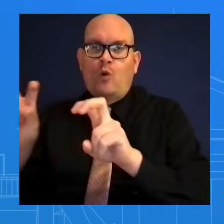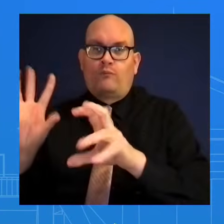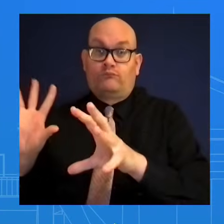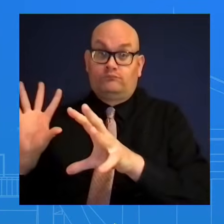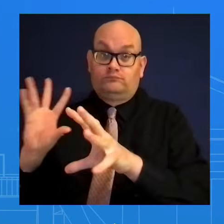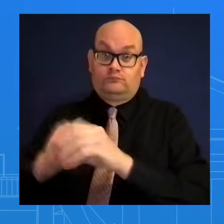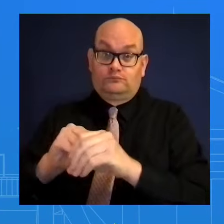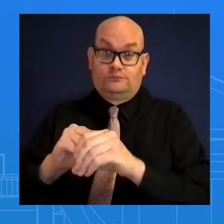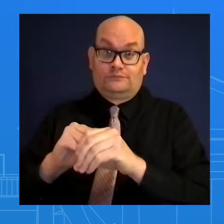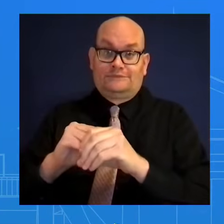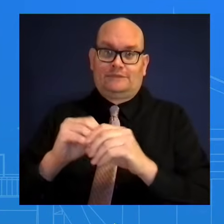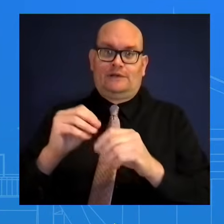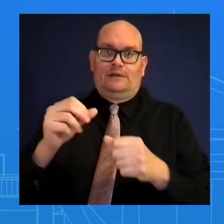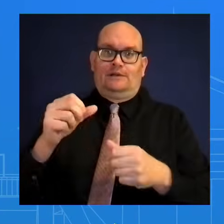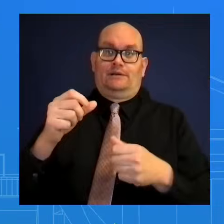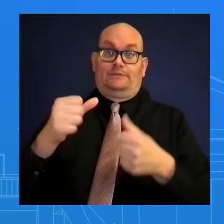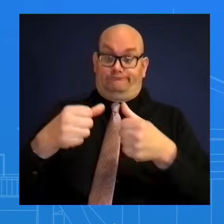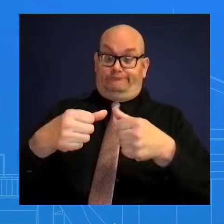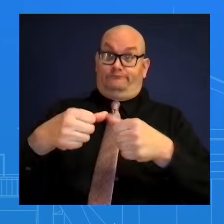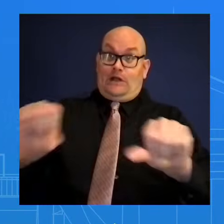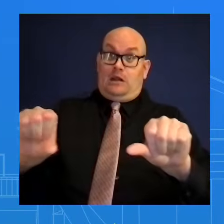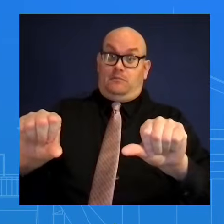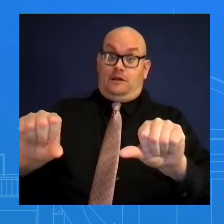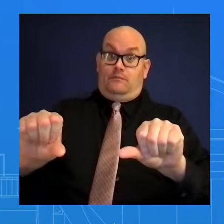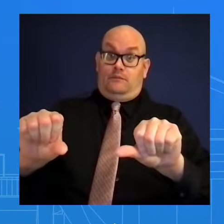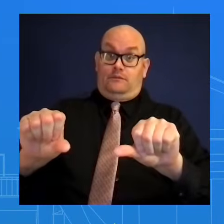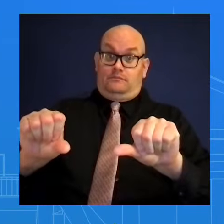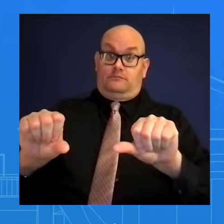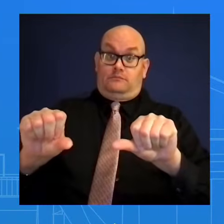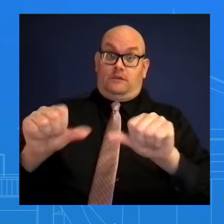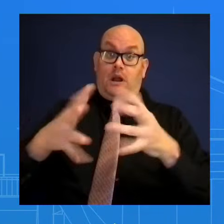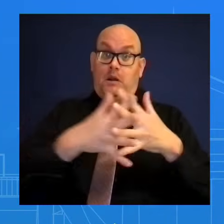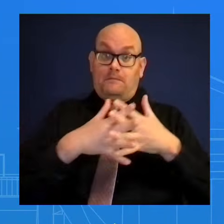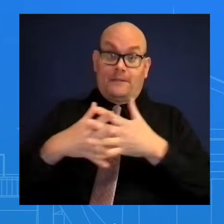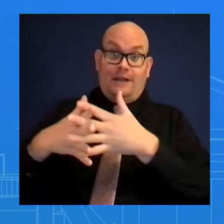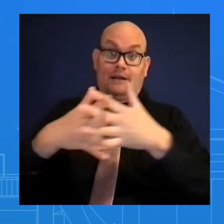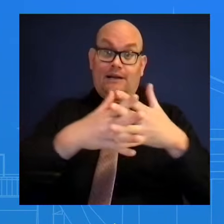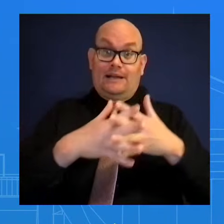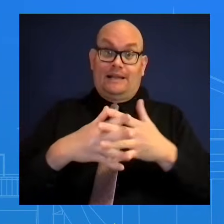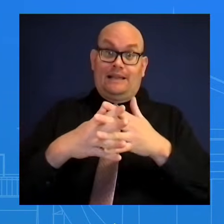from the American Clean Power Association -- "payment on much-needed reforms to improve the efficiency